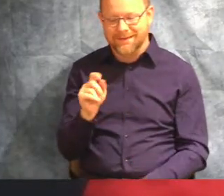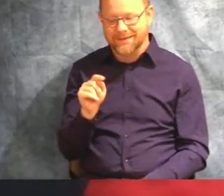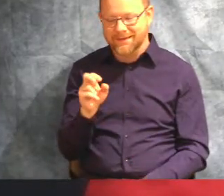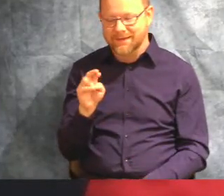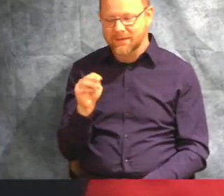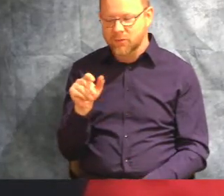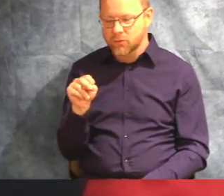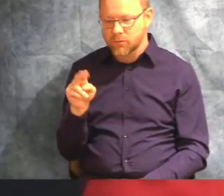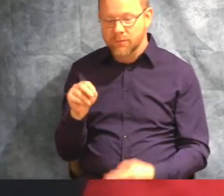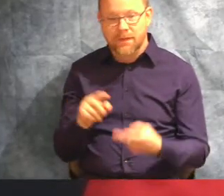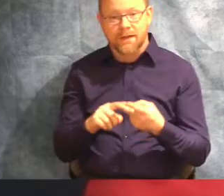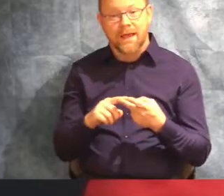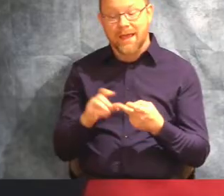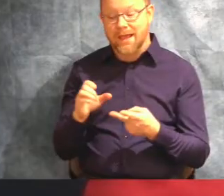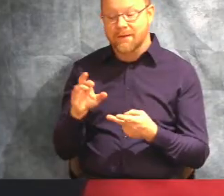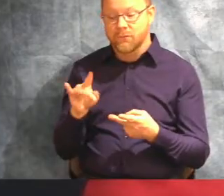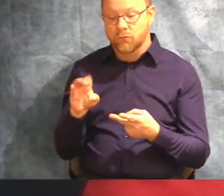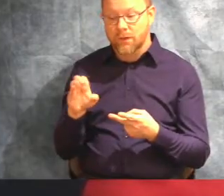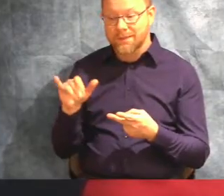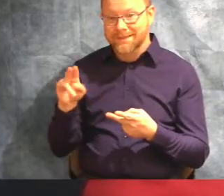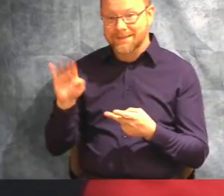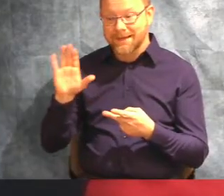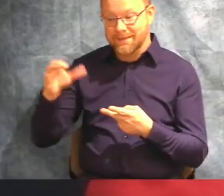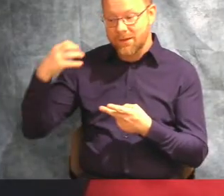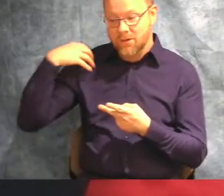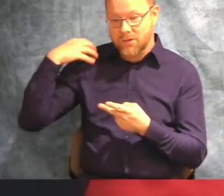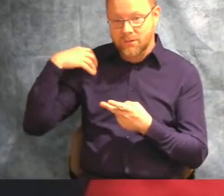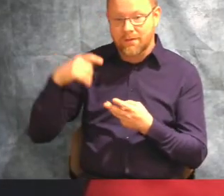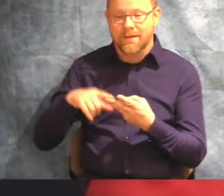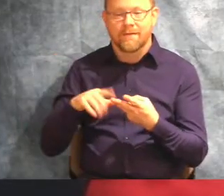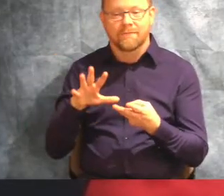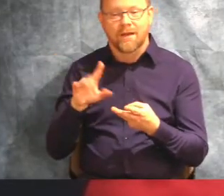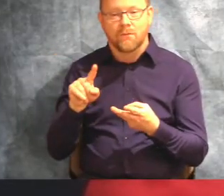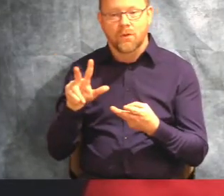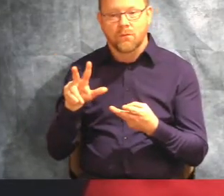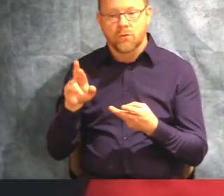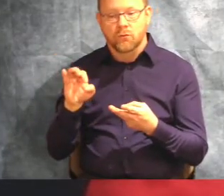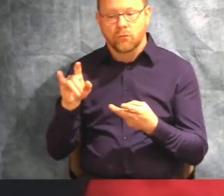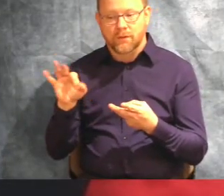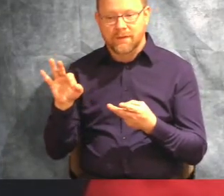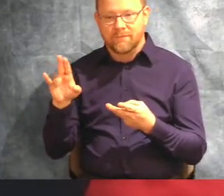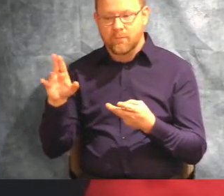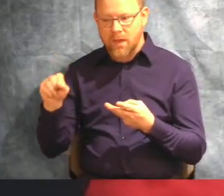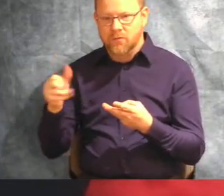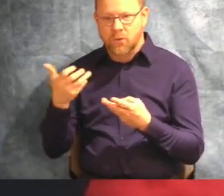head of Cradle Cincinnati in the 513Relief bus is looking at what they can do because some of